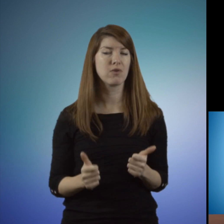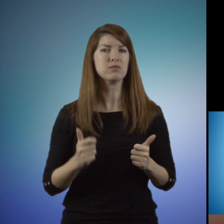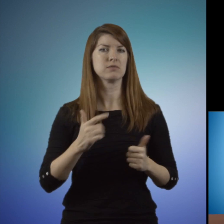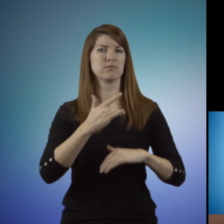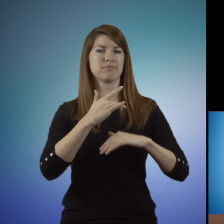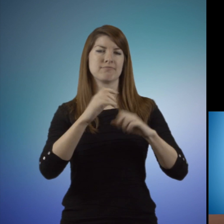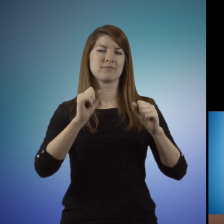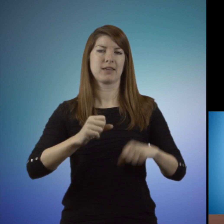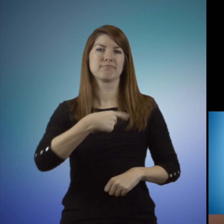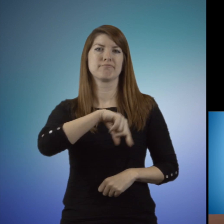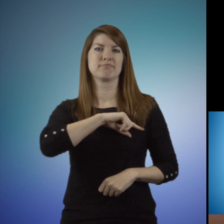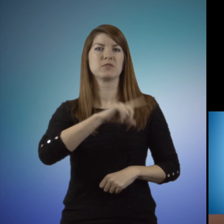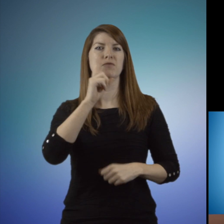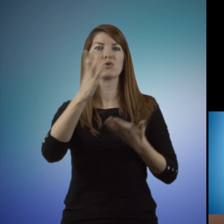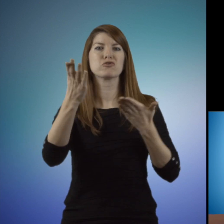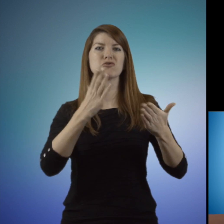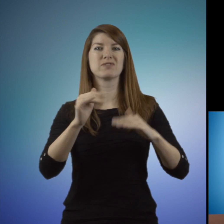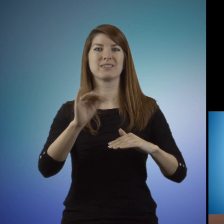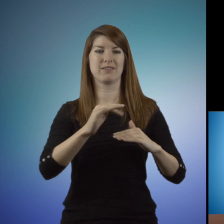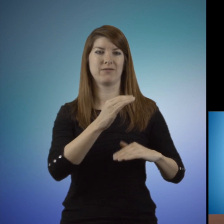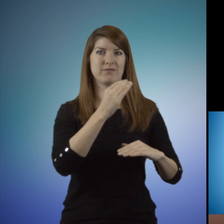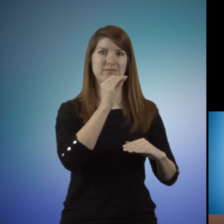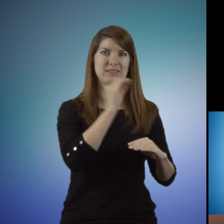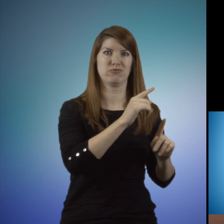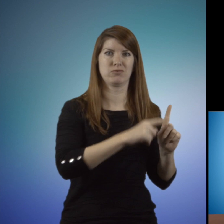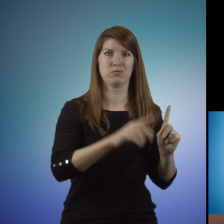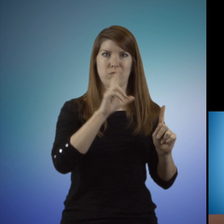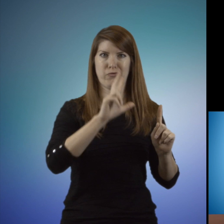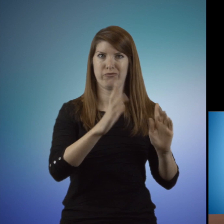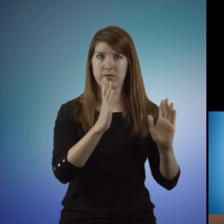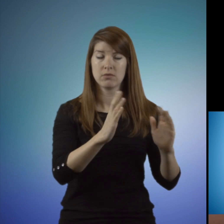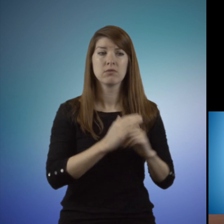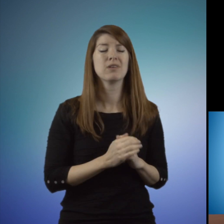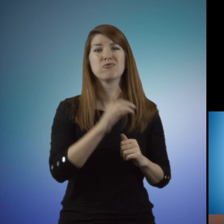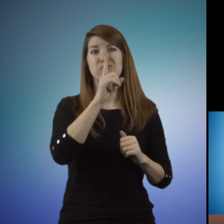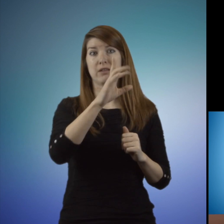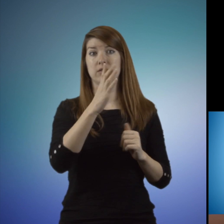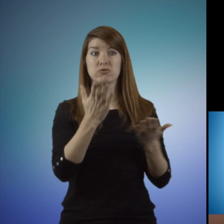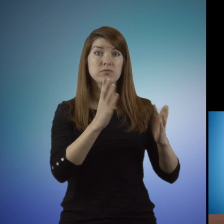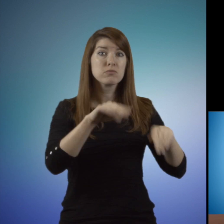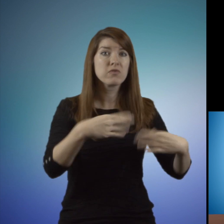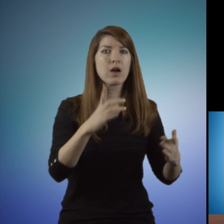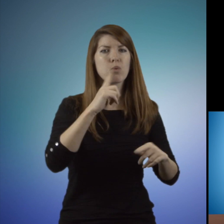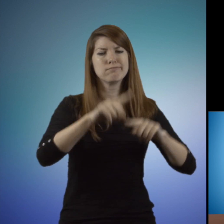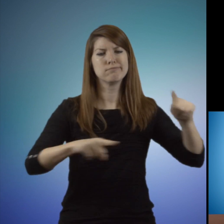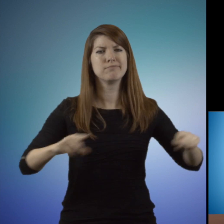The services may vary depending on the needs of the student or the child. But, they would get some kind of support.